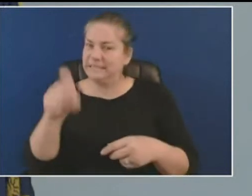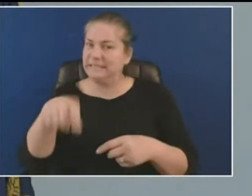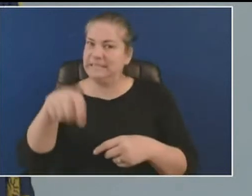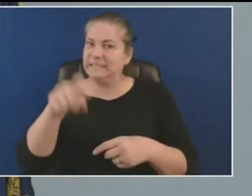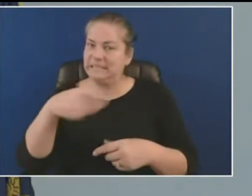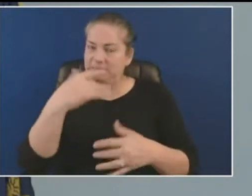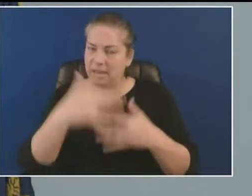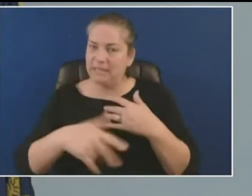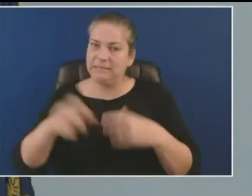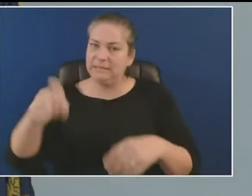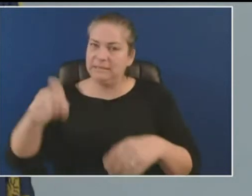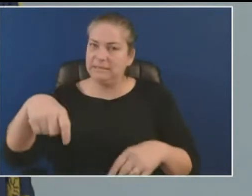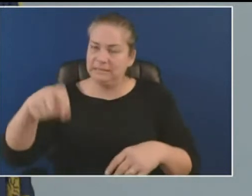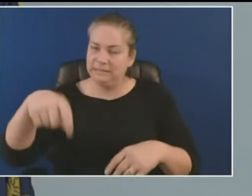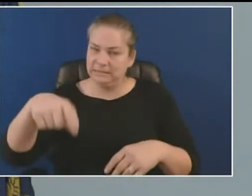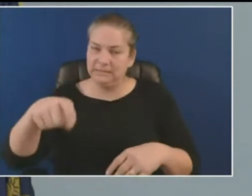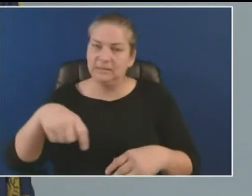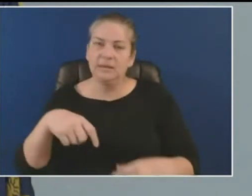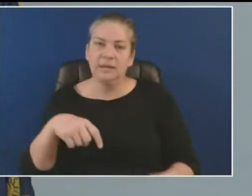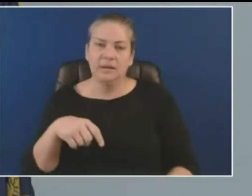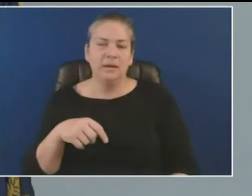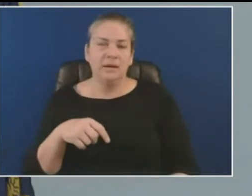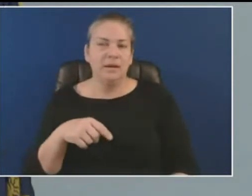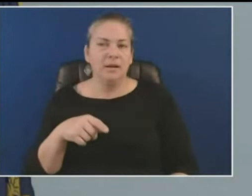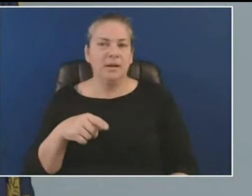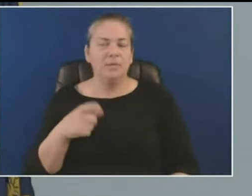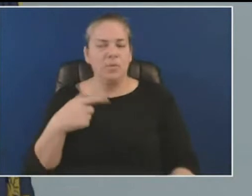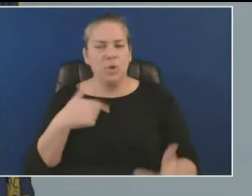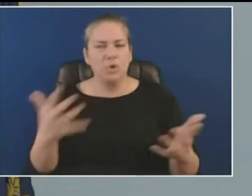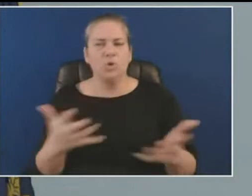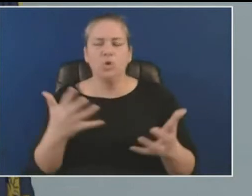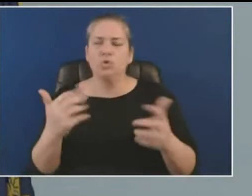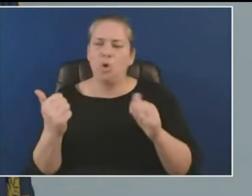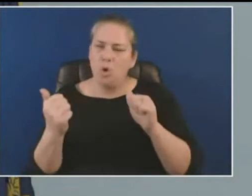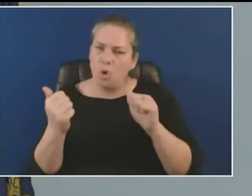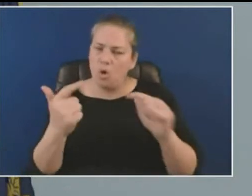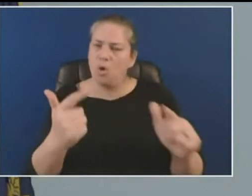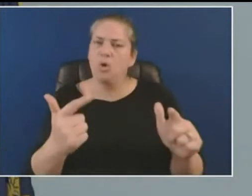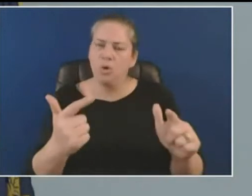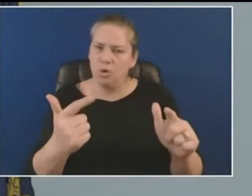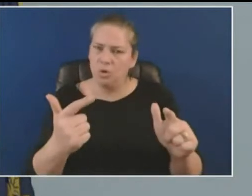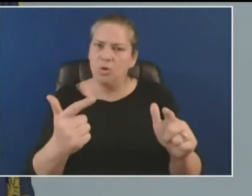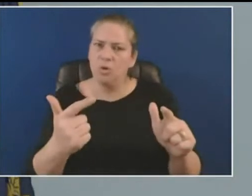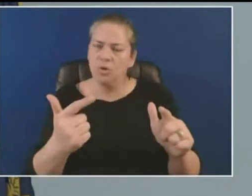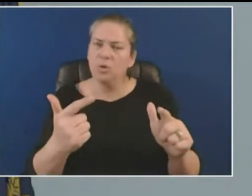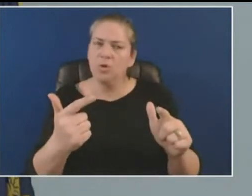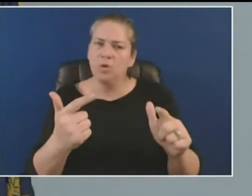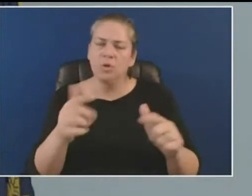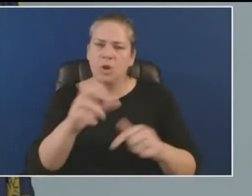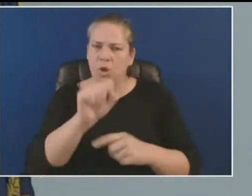there and want to encourage you all to take 30 minutes and go give blood.